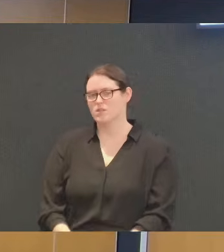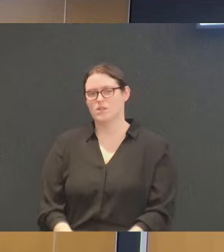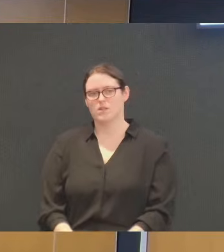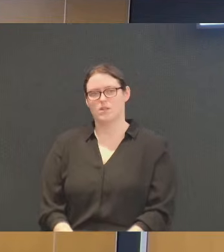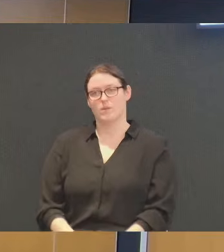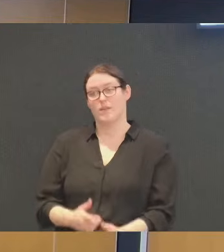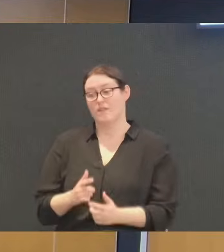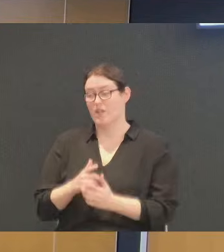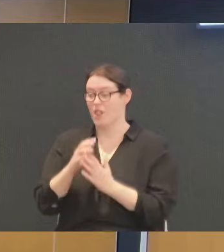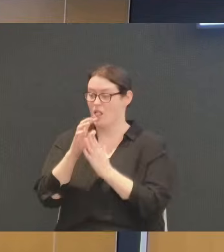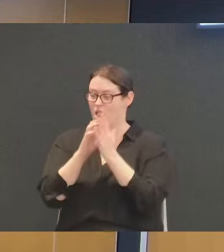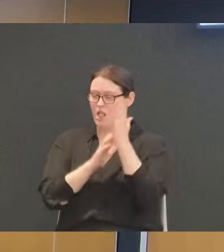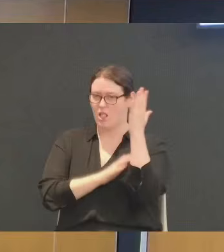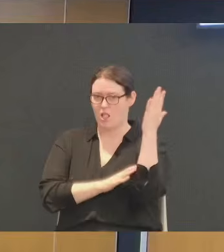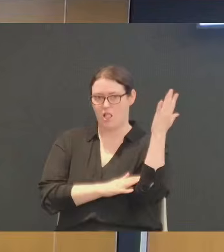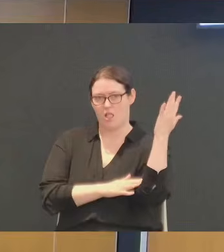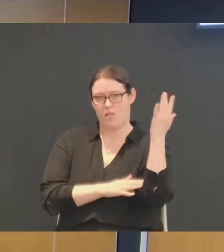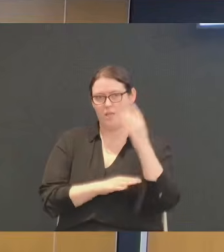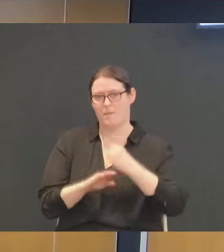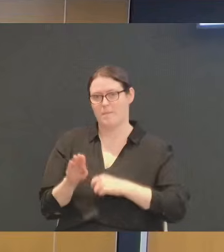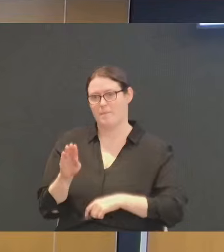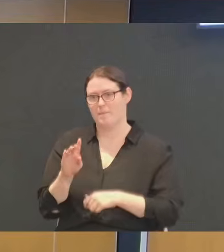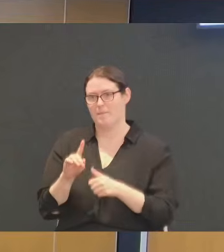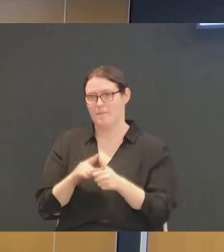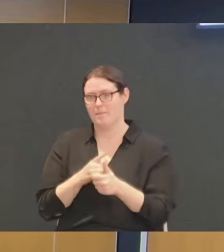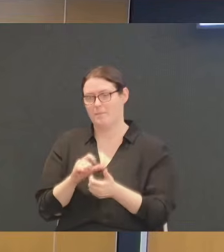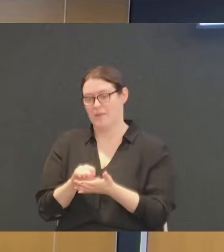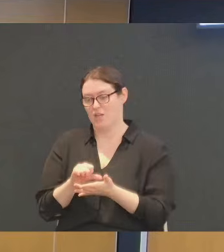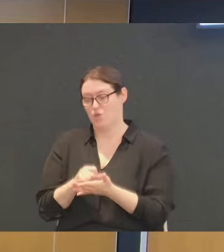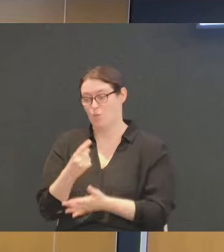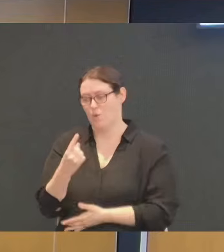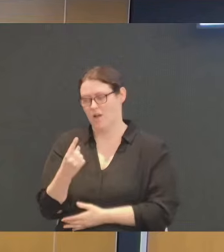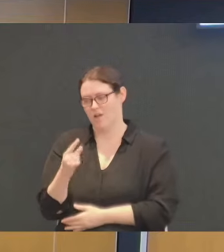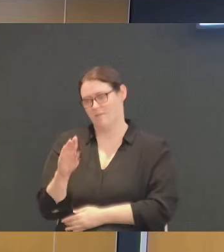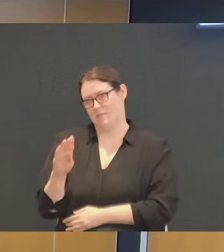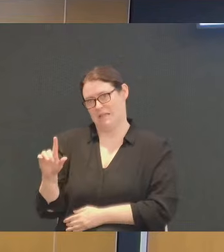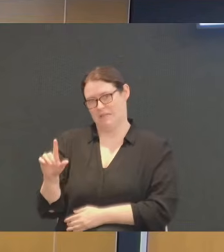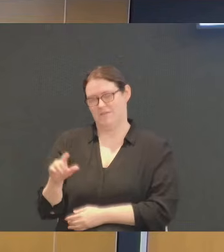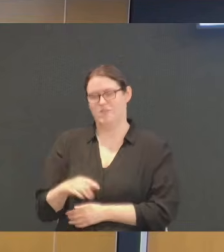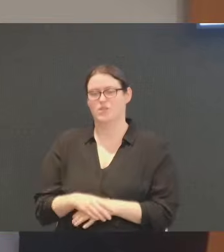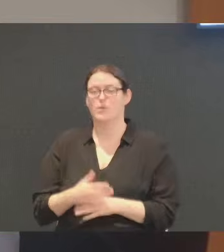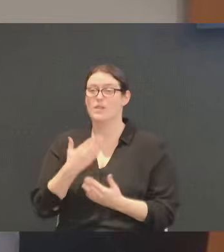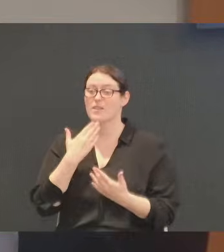let me just find page one of my bile leaves here. thank you, comm. So, uh, BIE items,